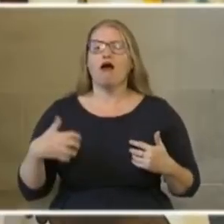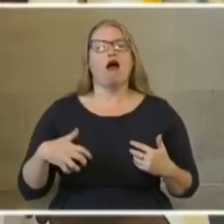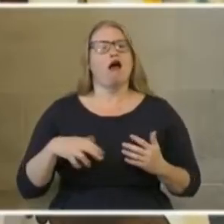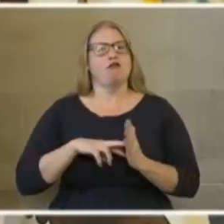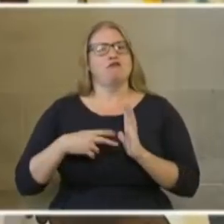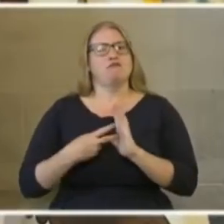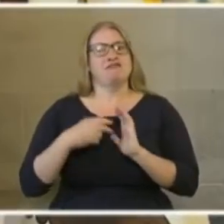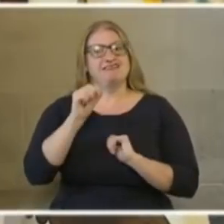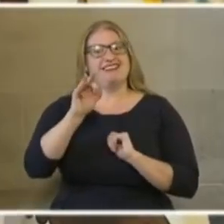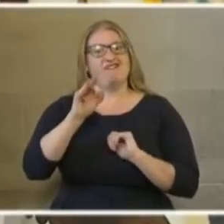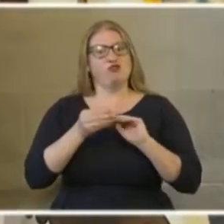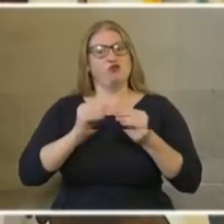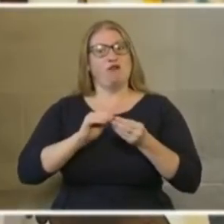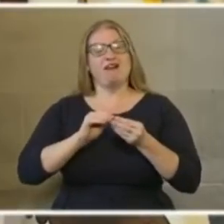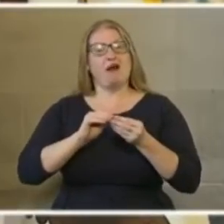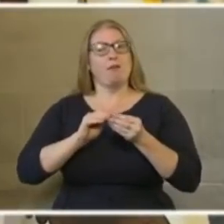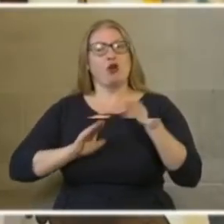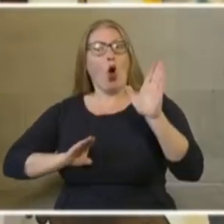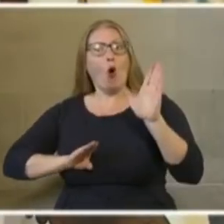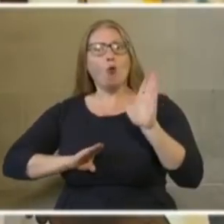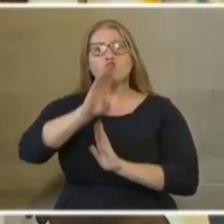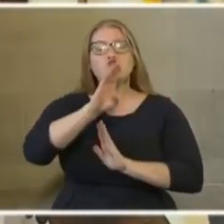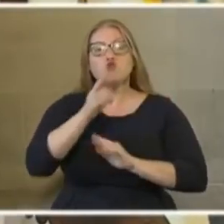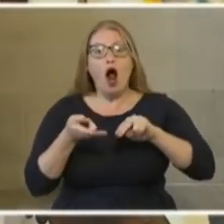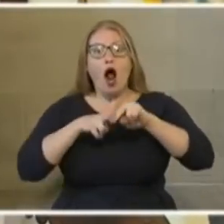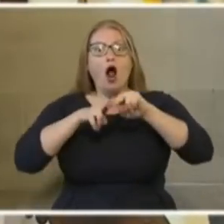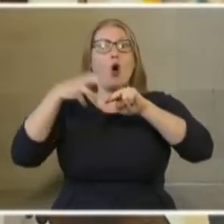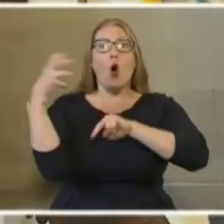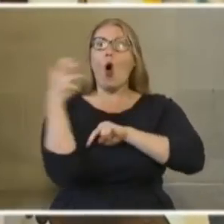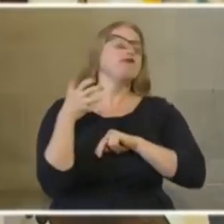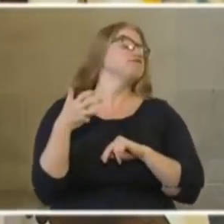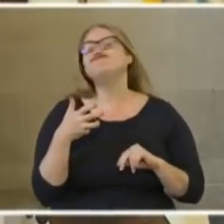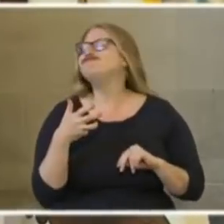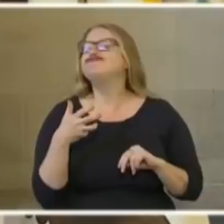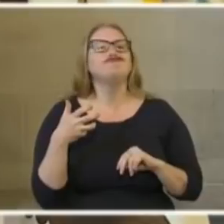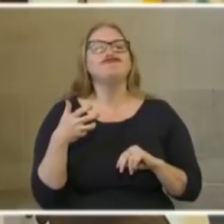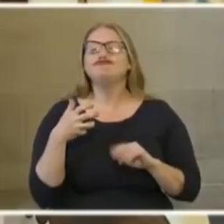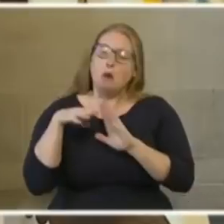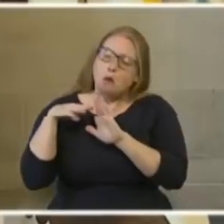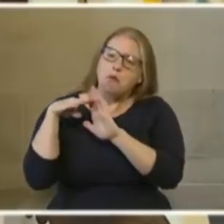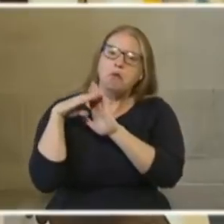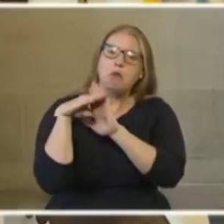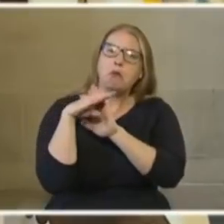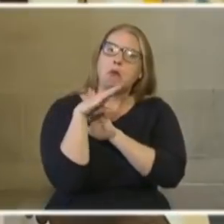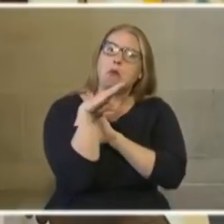CHALLENGING. BECAUSE YOU HAVE DONE THAT, WE